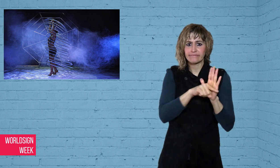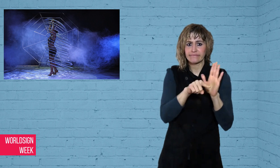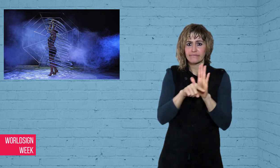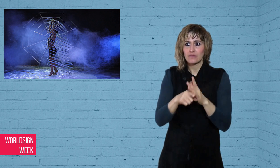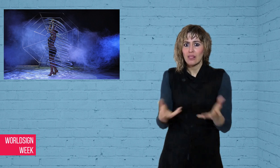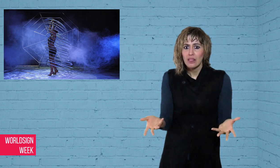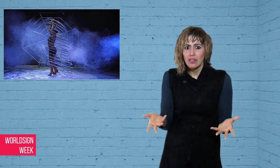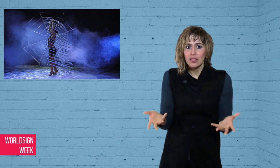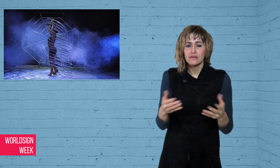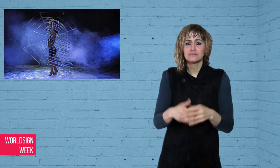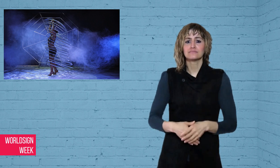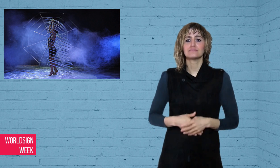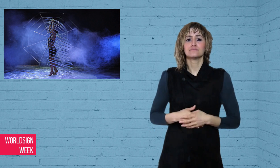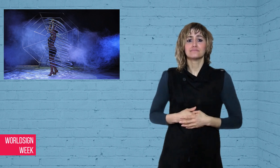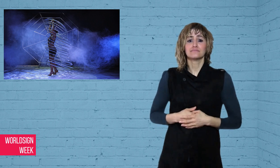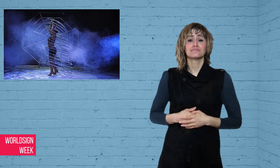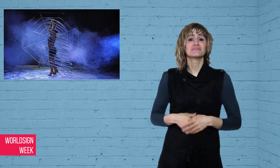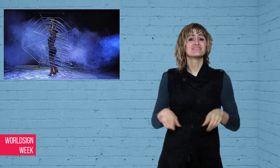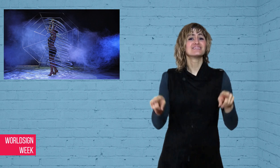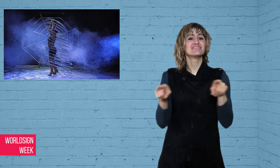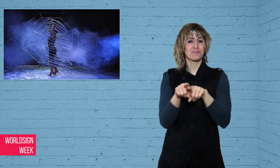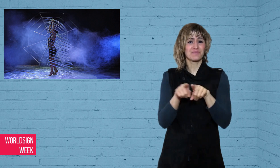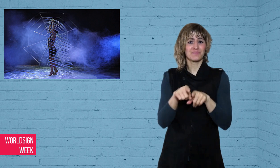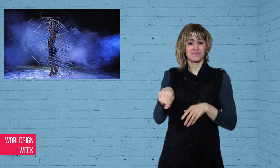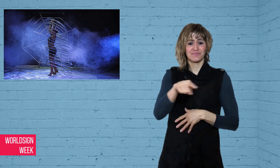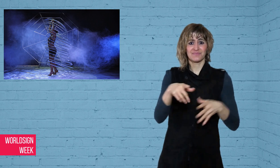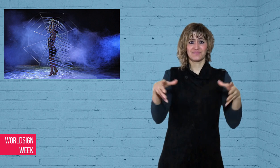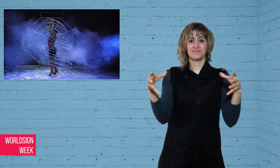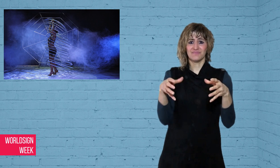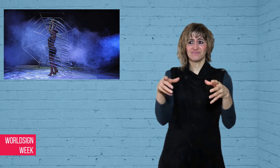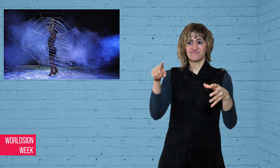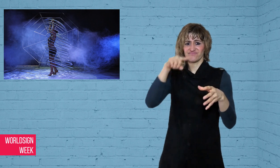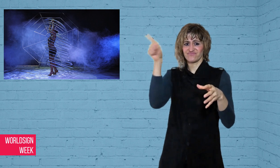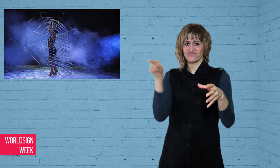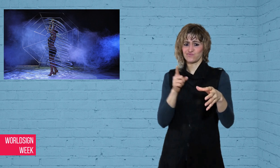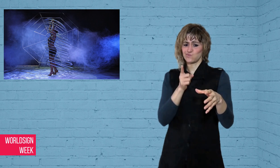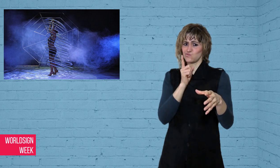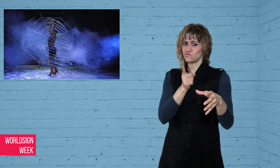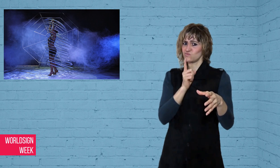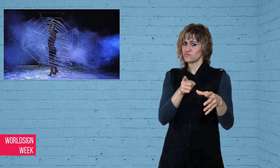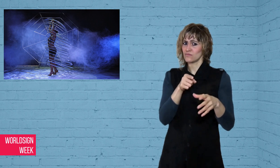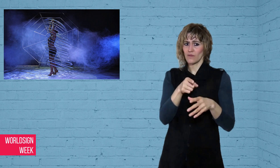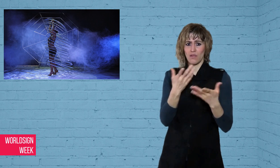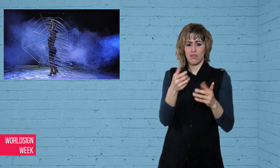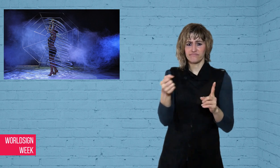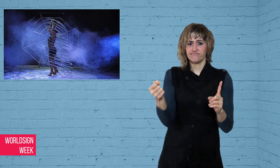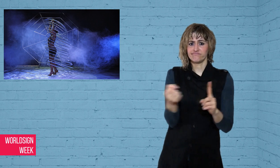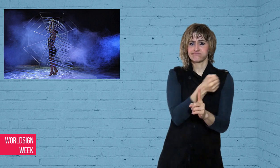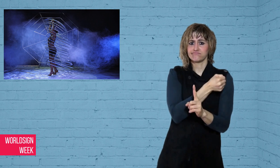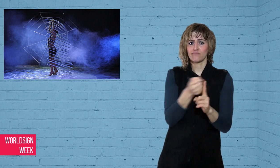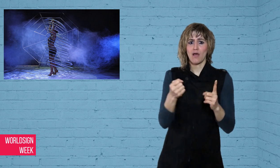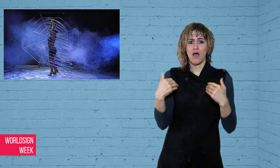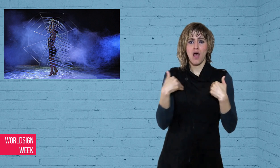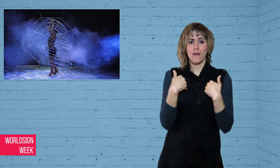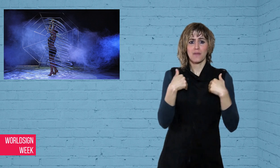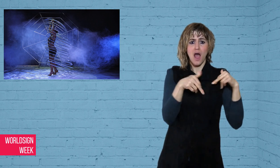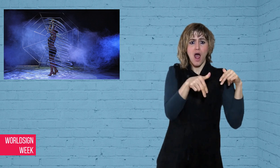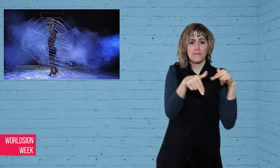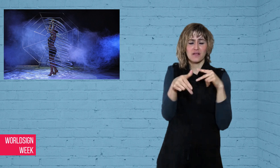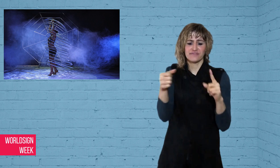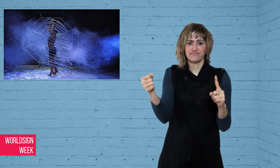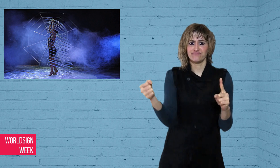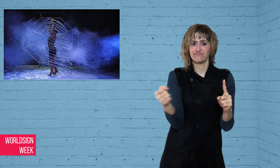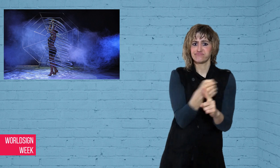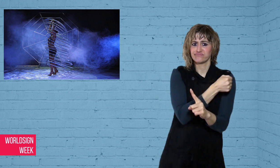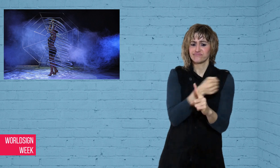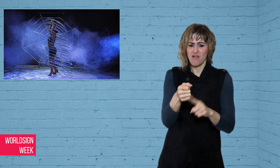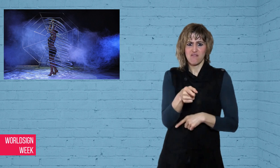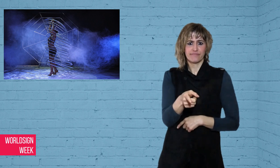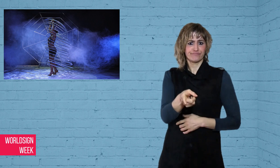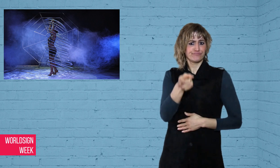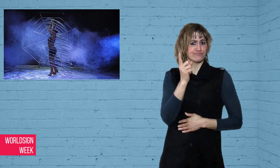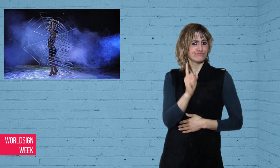over alleged mistreatment of animals, and